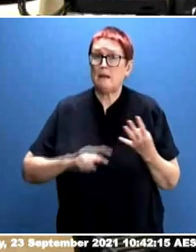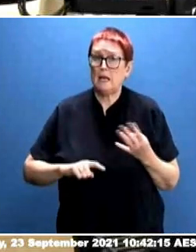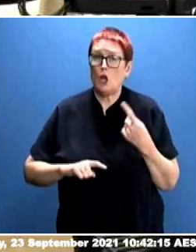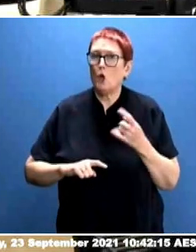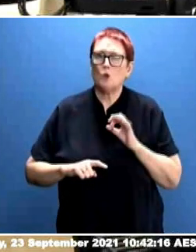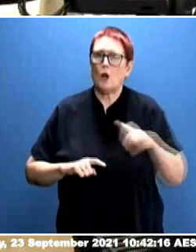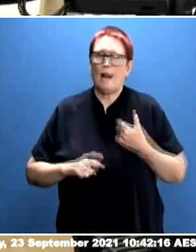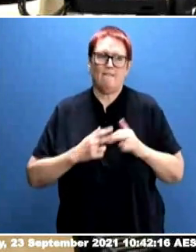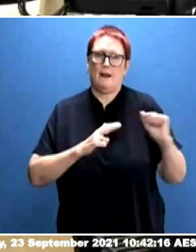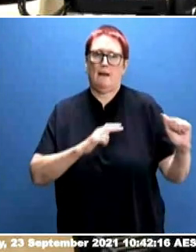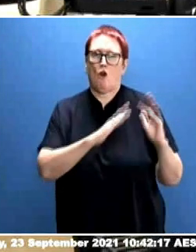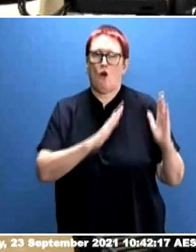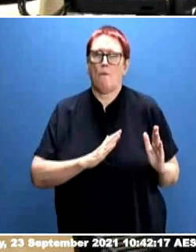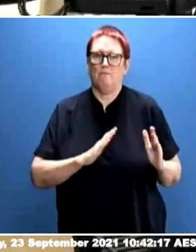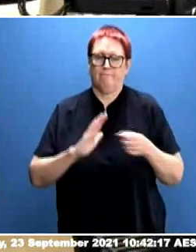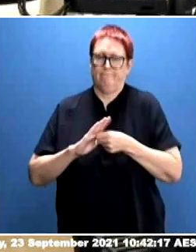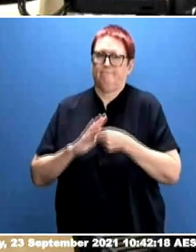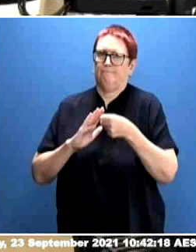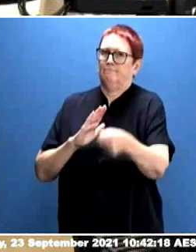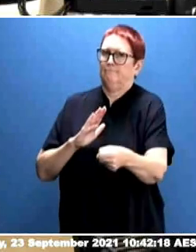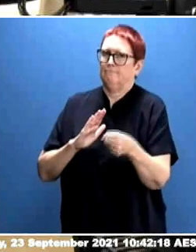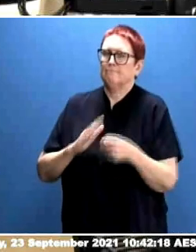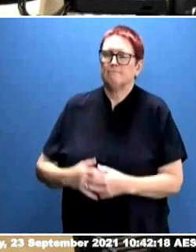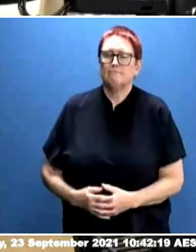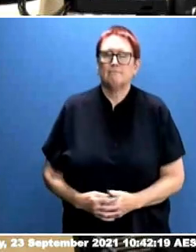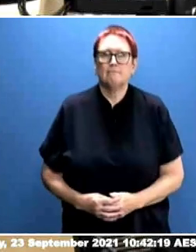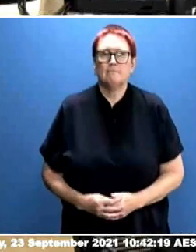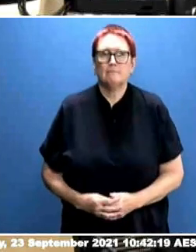and here in your evidence we're looking particularly